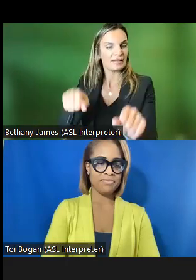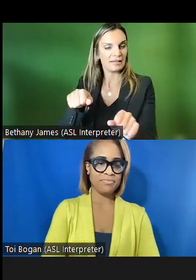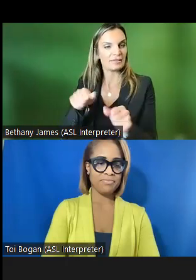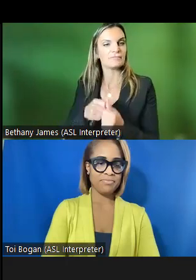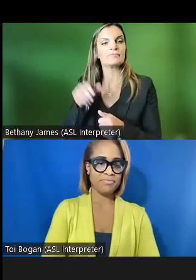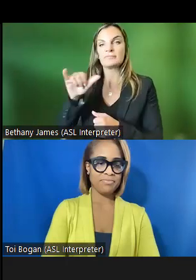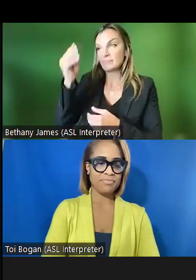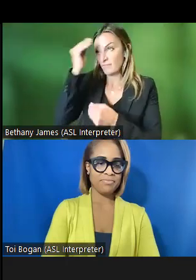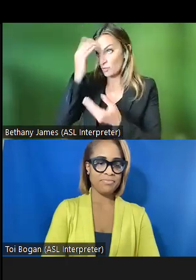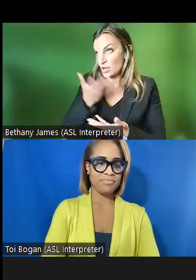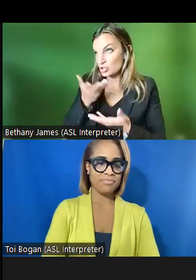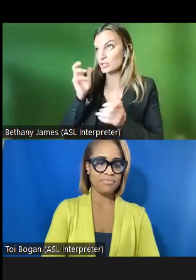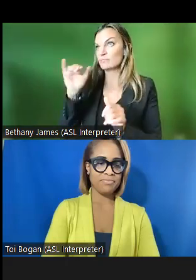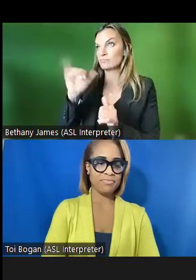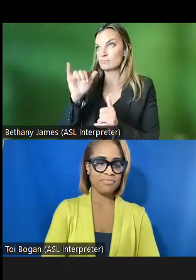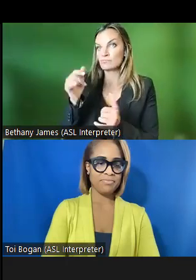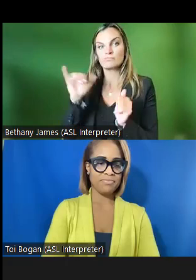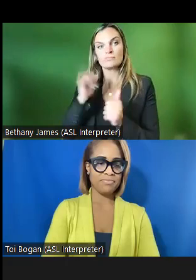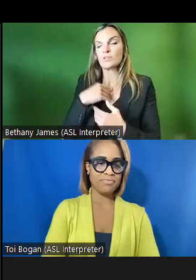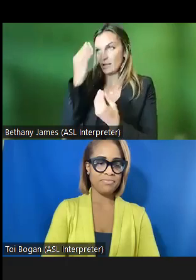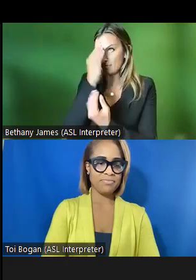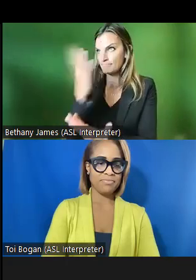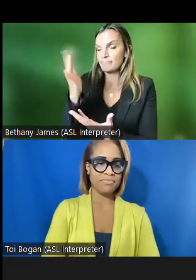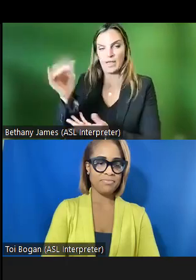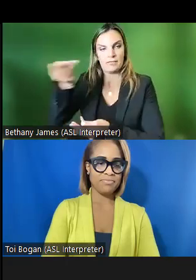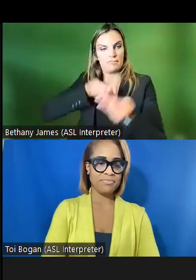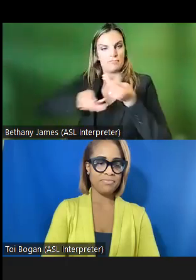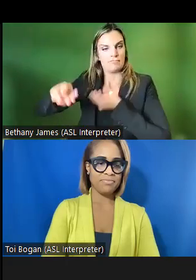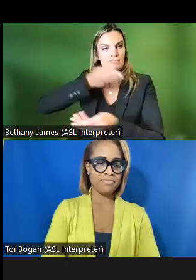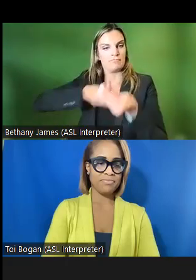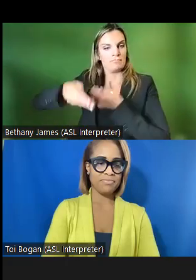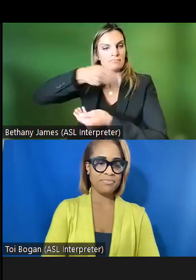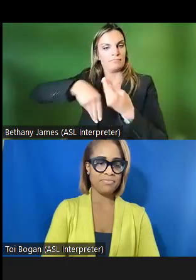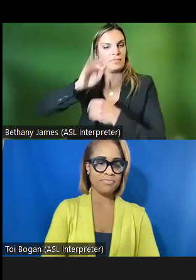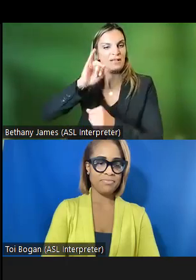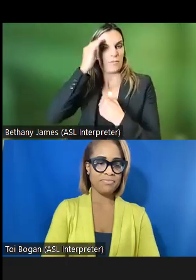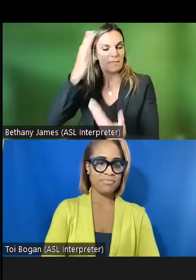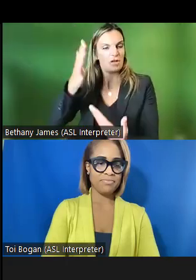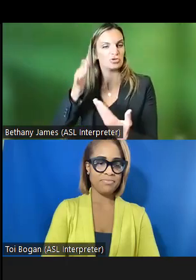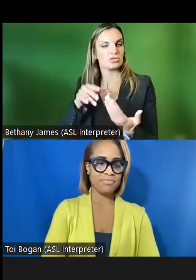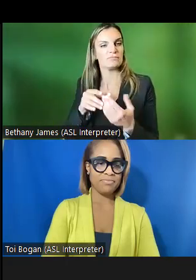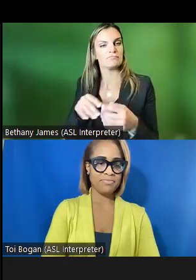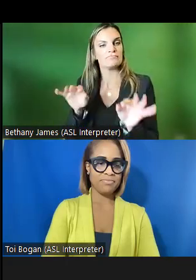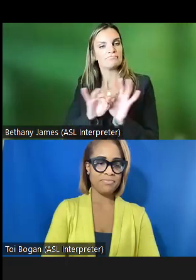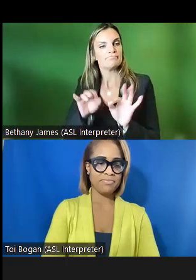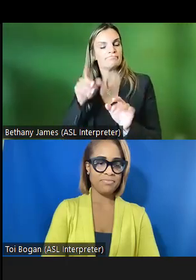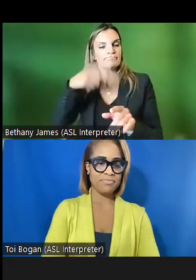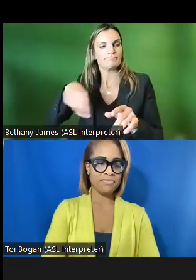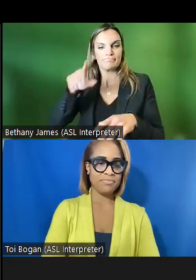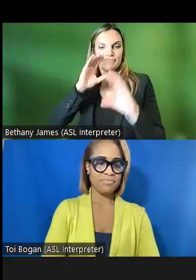So it's not just what I'm saying to the person but what they are saying back to me. It has to be communicated and understood in both ways.